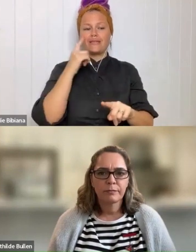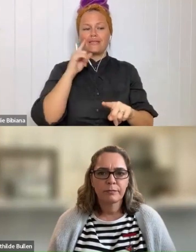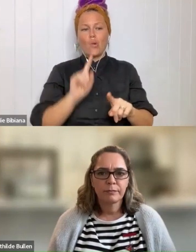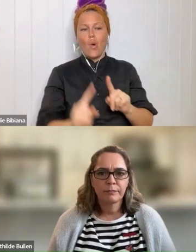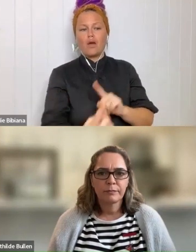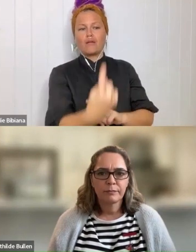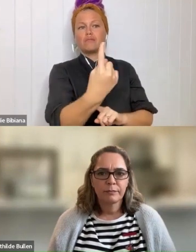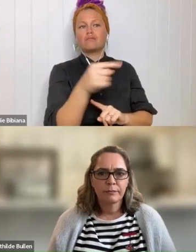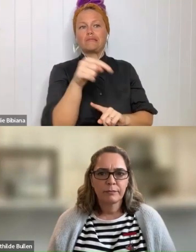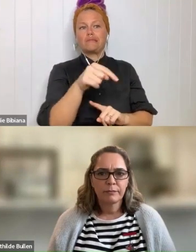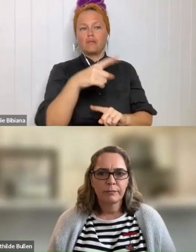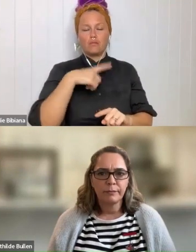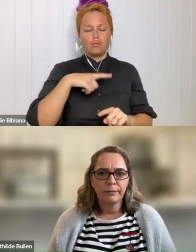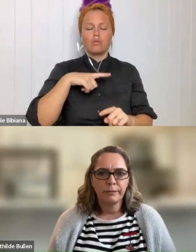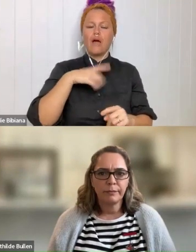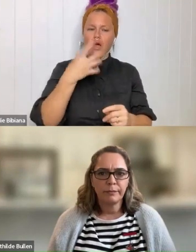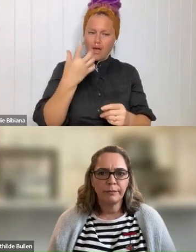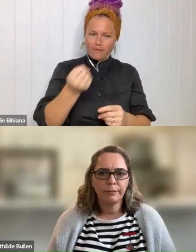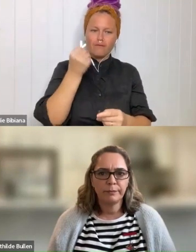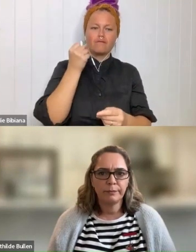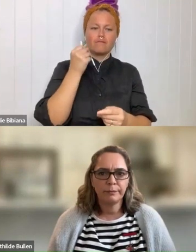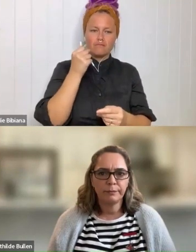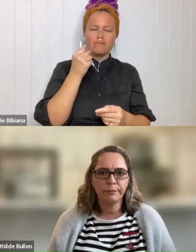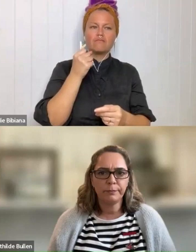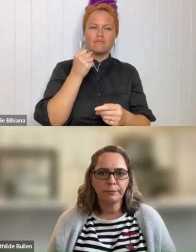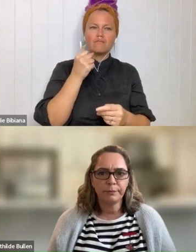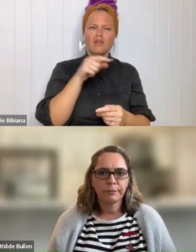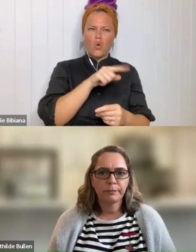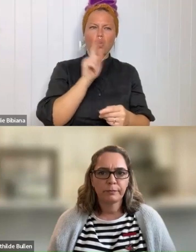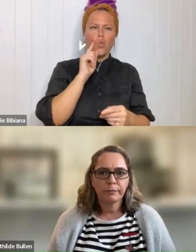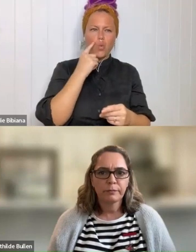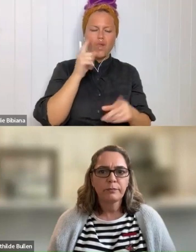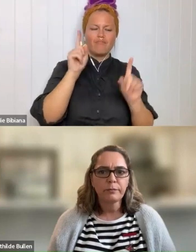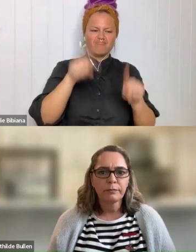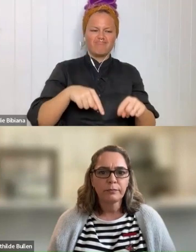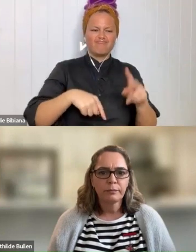really, it's gonna lead some interesting conversations. And